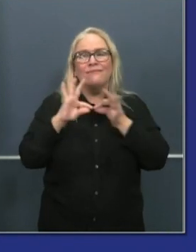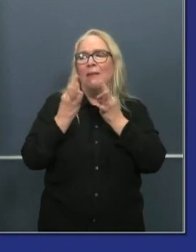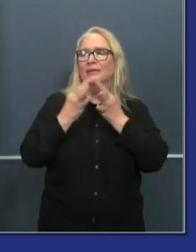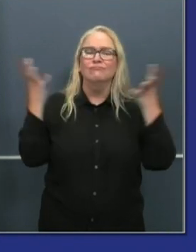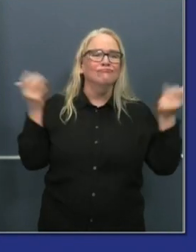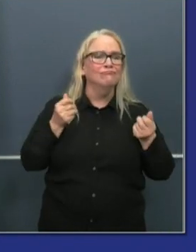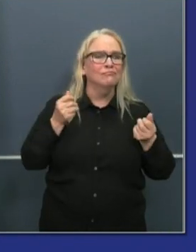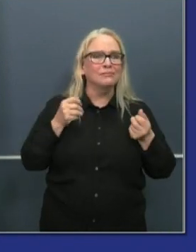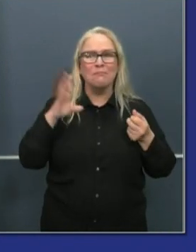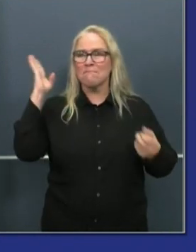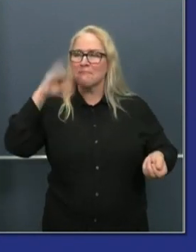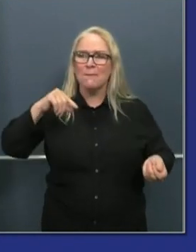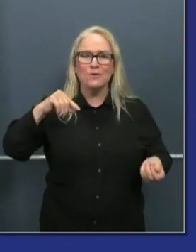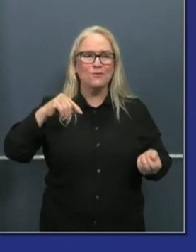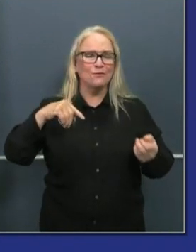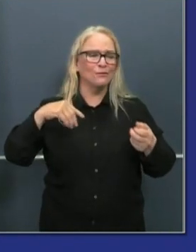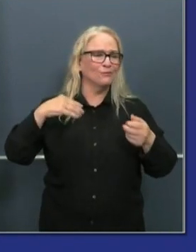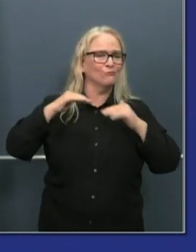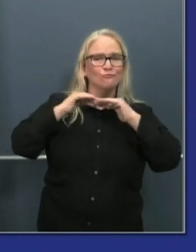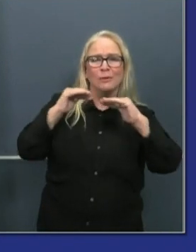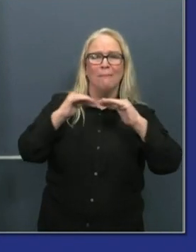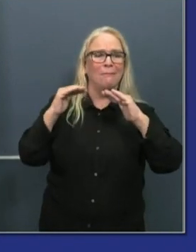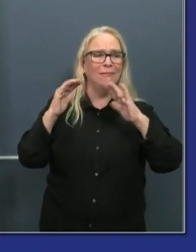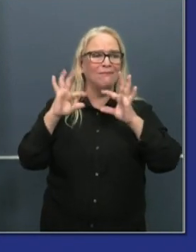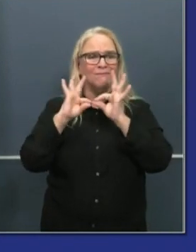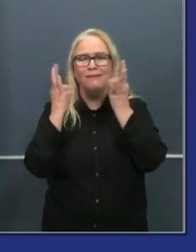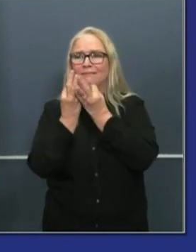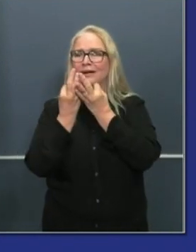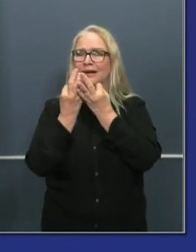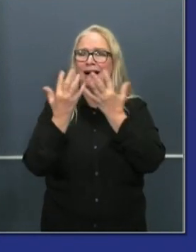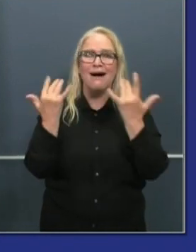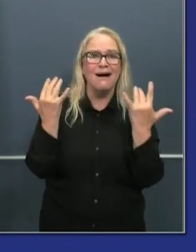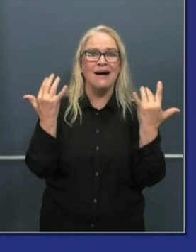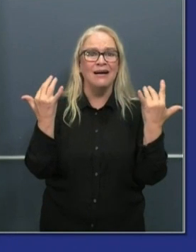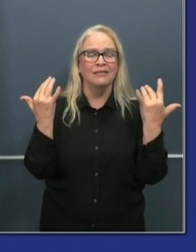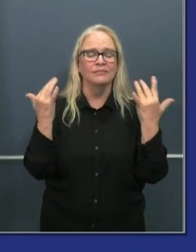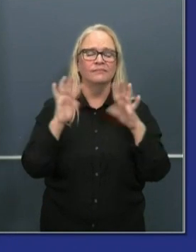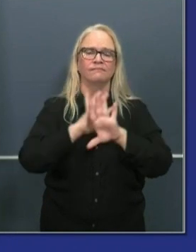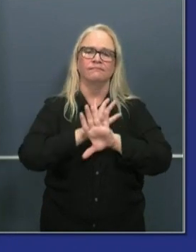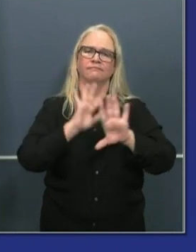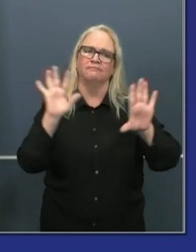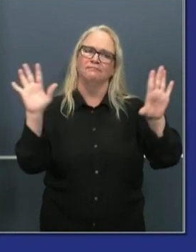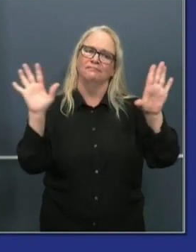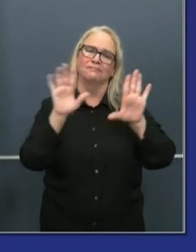THE THINGS THAT ARE SO OFTEN ALMOST EXCLUSIVELY PART OF THE TRADITION THAT IS FOURTH OF JULY WEEKEND WHICH IS PEOPLE COMING OVER THAT ARE NOT PART OF YOUR IMMEDIATE HOUSEHOLD. NOT JUST EXTENDED FAMILY MEMBERS, BUT FRIENDS AND HAVING